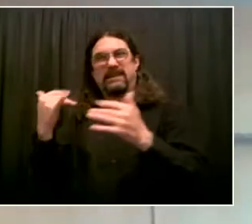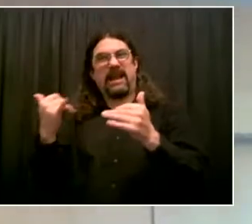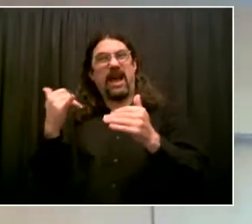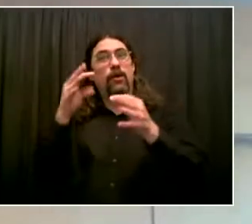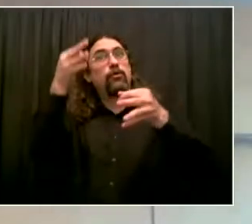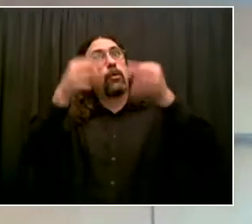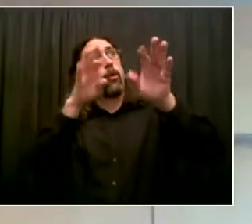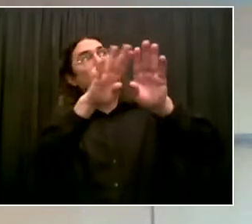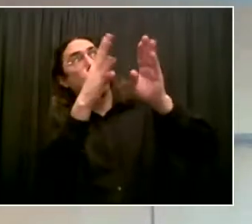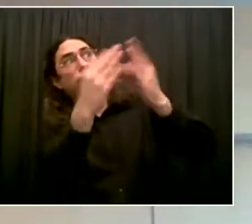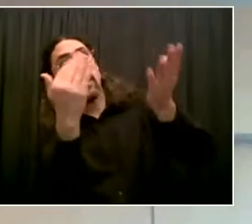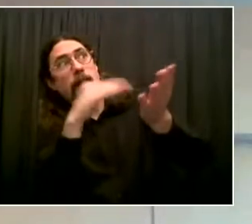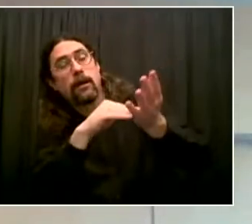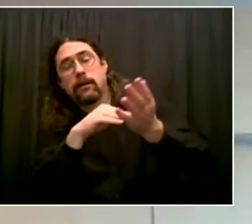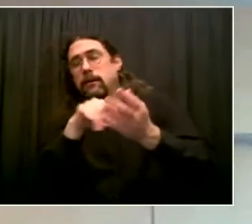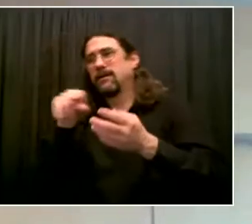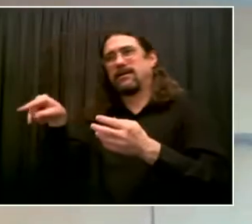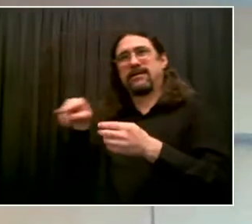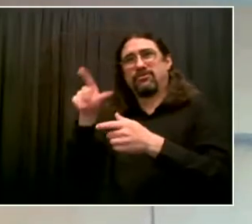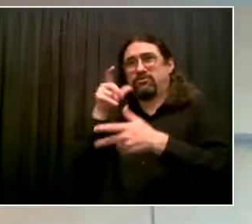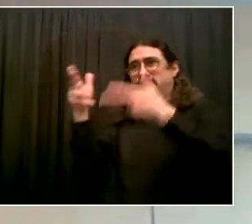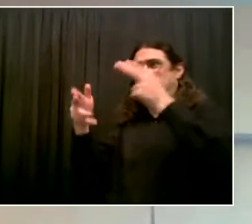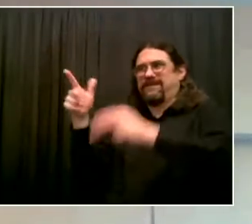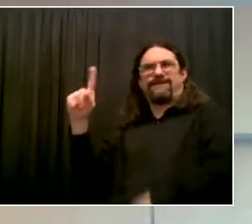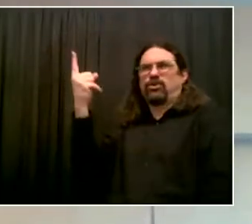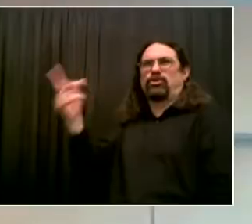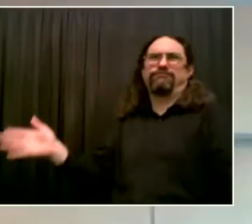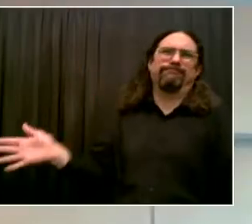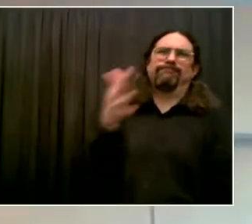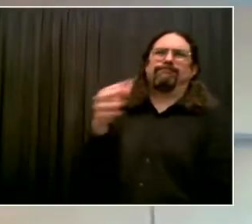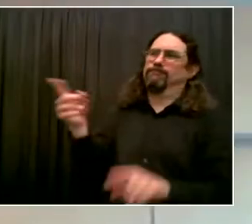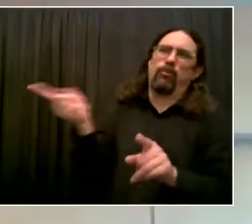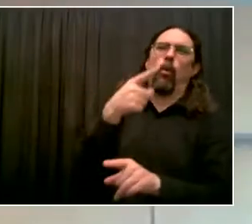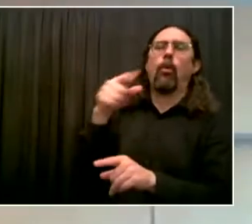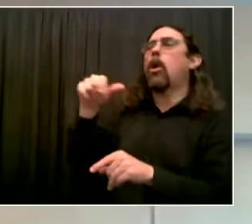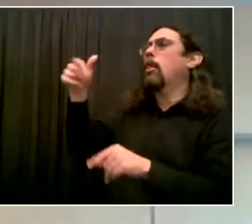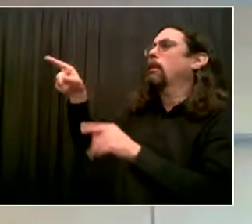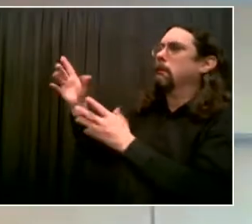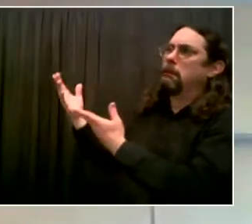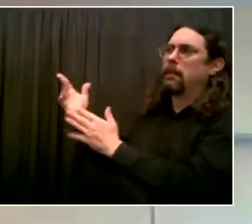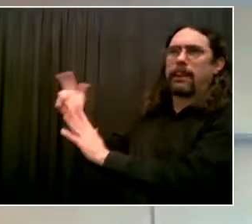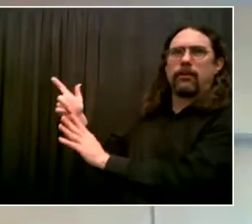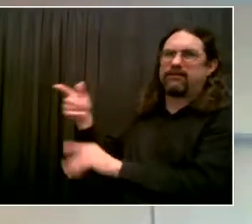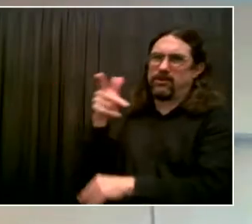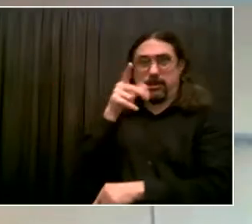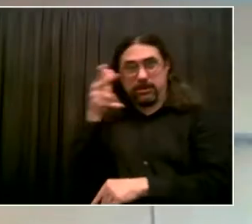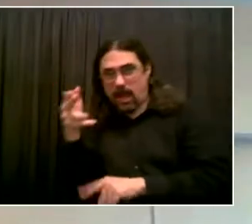RESOLVED AND BEING HELD ACCOUNTABLE IN OUR COURTS BY A